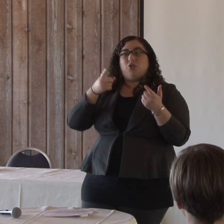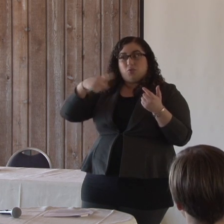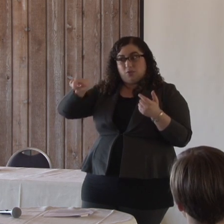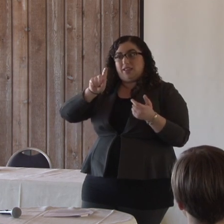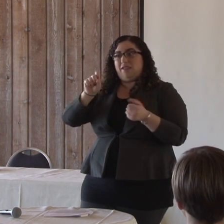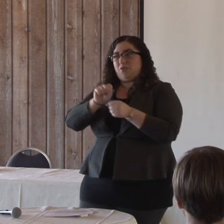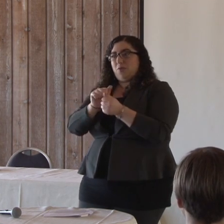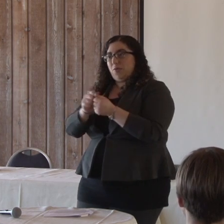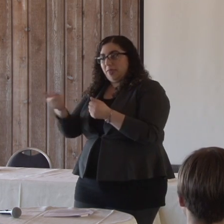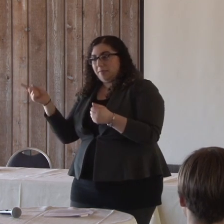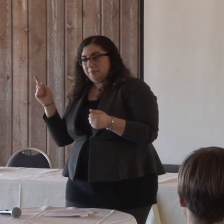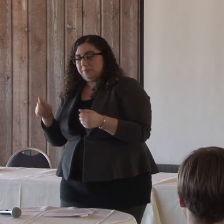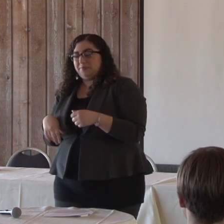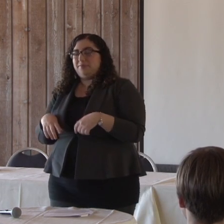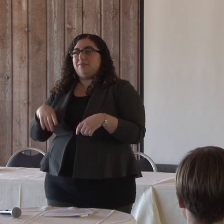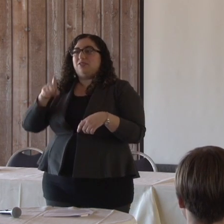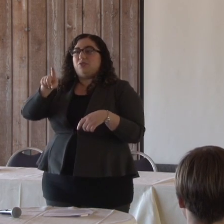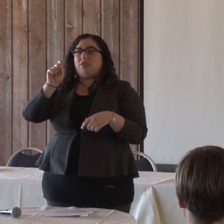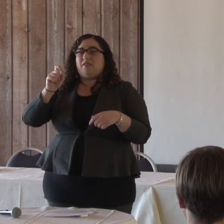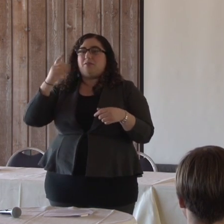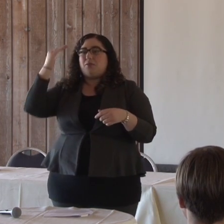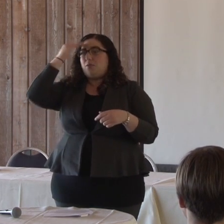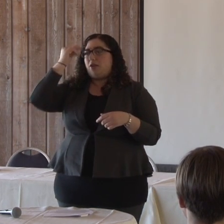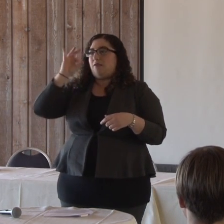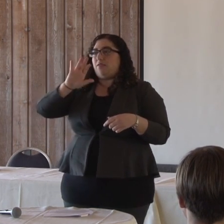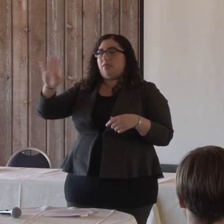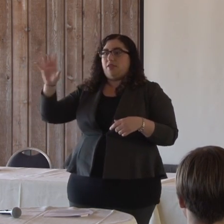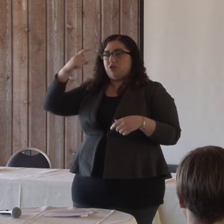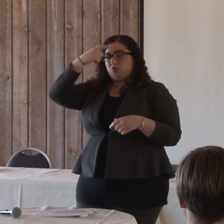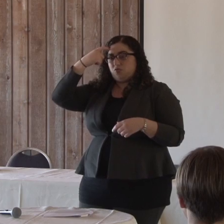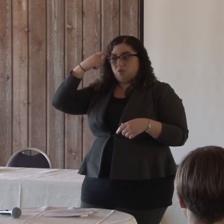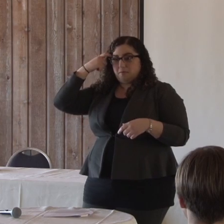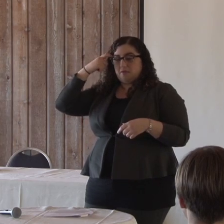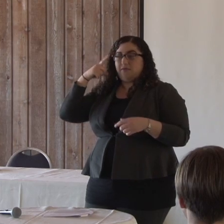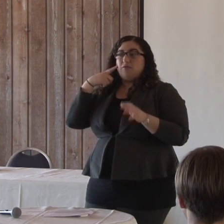And the ASL interpreters had to work with those individuals. You have to